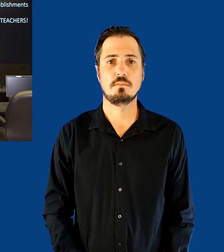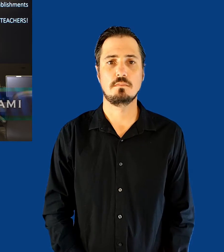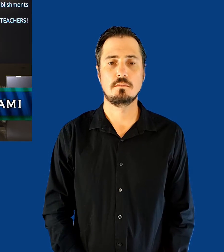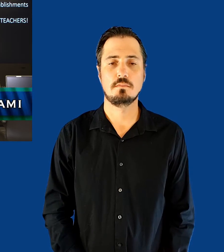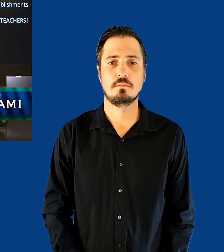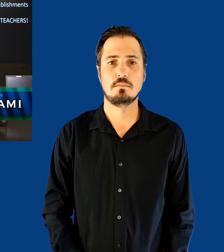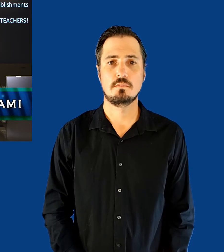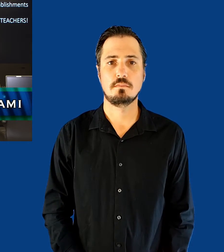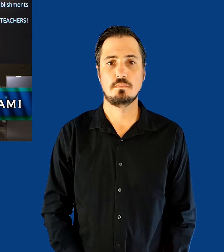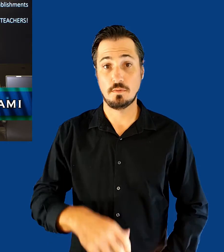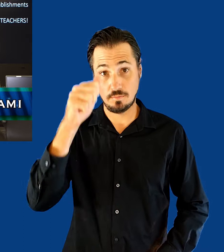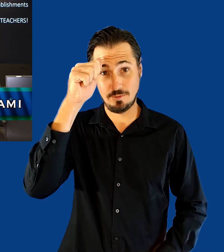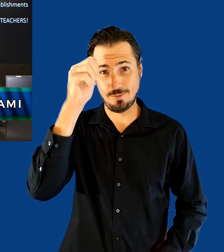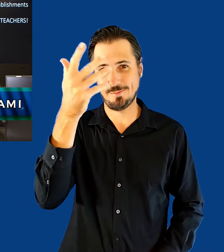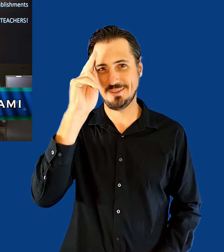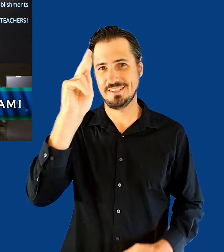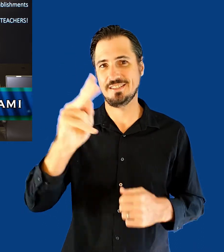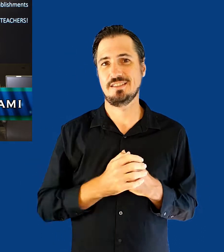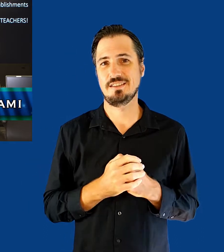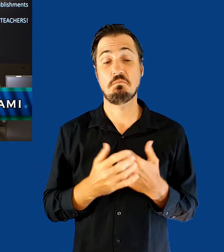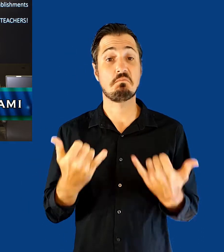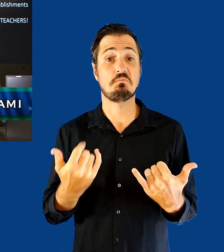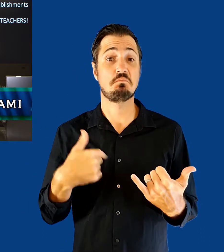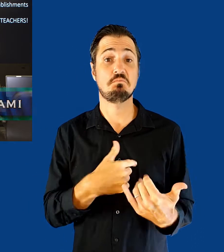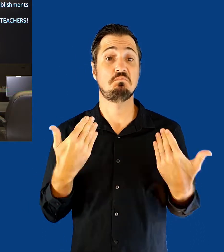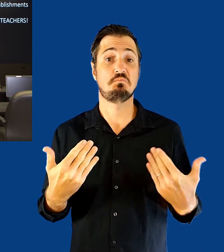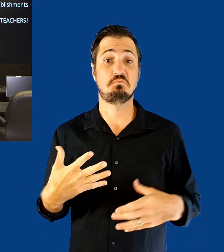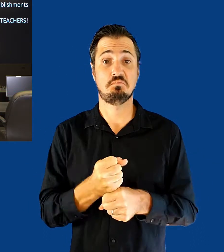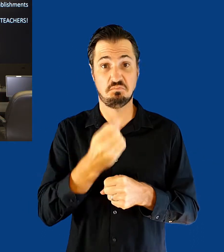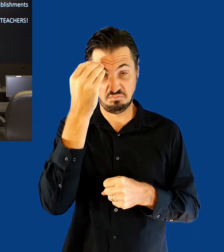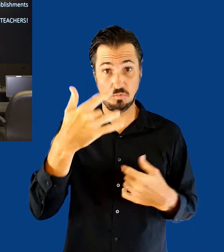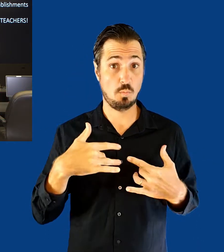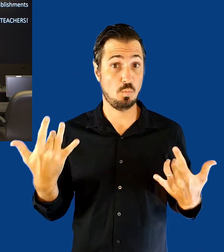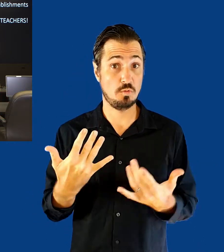Aloha Kaua'i, here's our daily COVID-19 briefing from Team Kaua'i for Tuesday May 5.